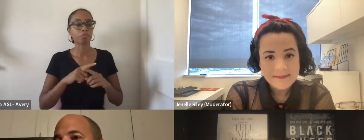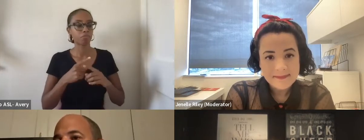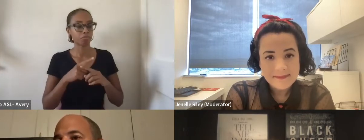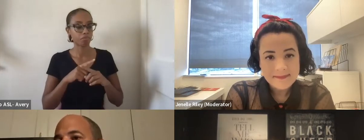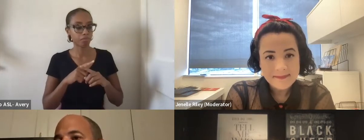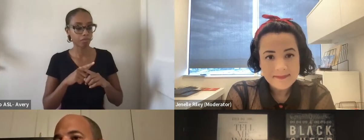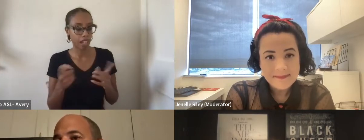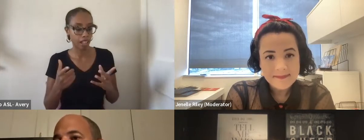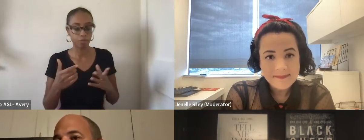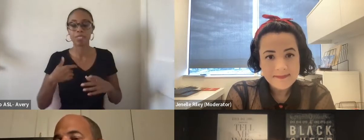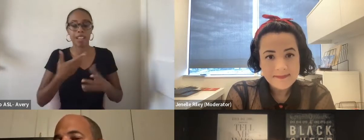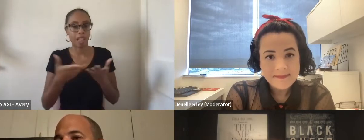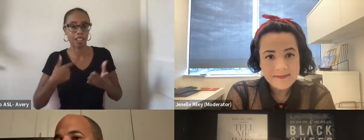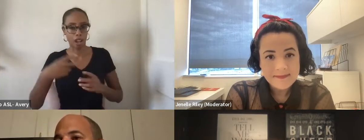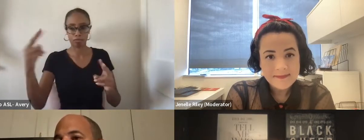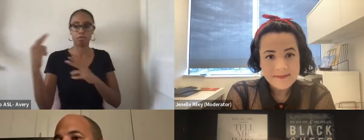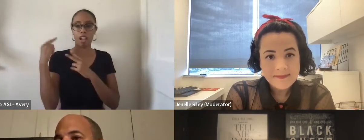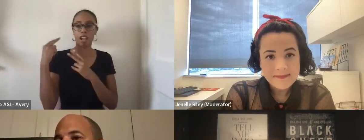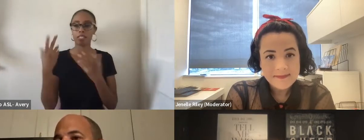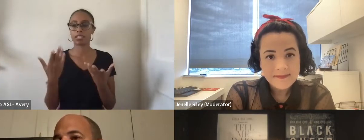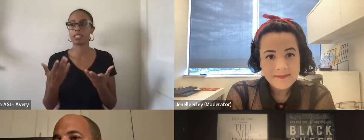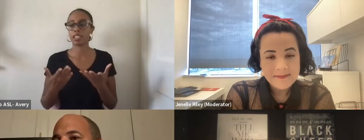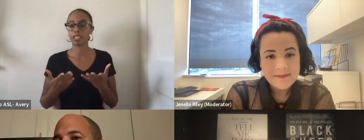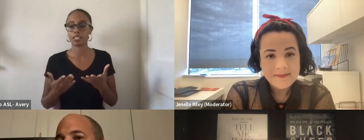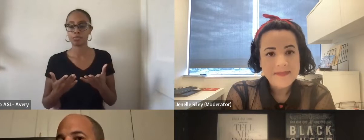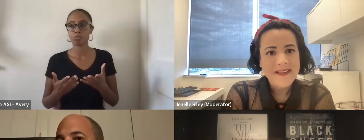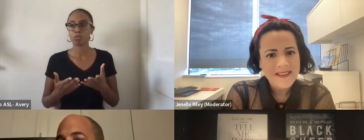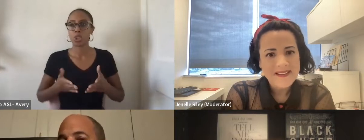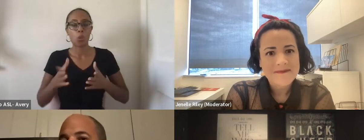And I think there's an interesting parallel there.